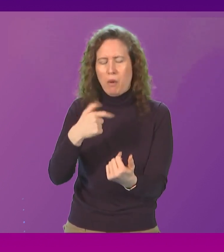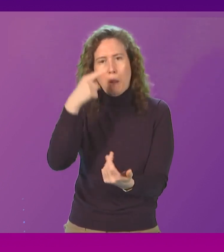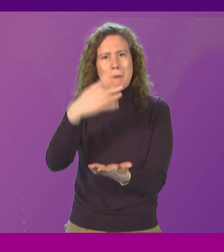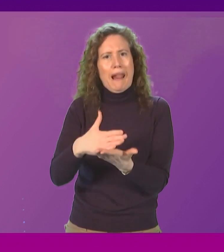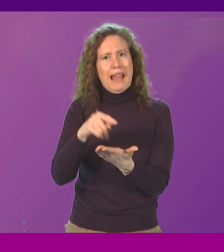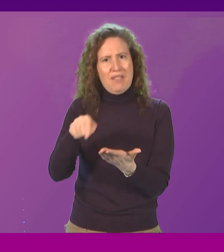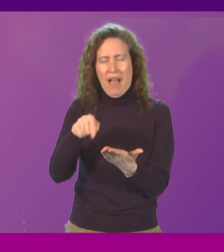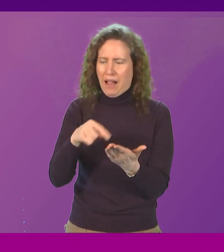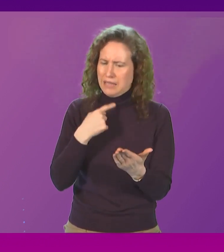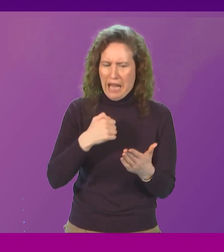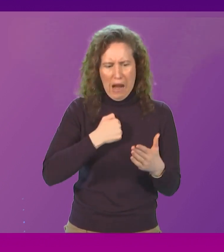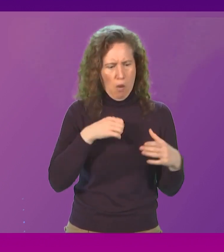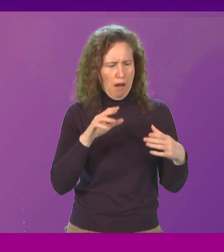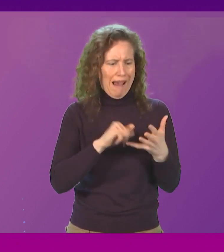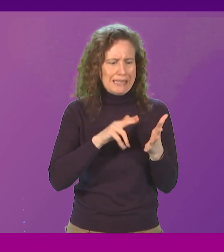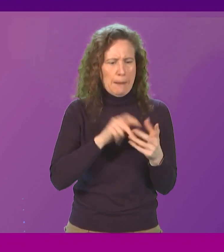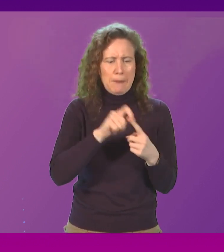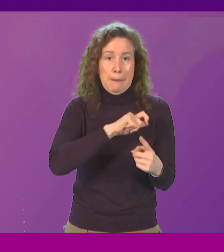reduction of 30,000 SNP members.